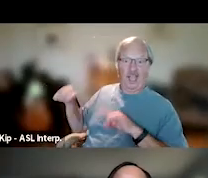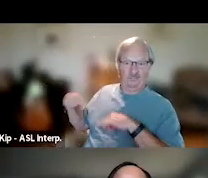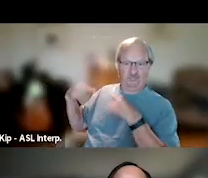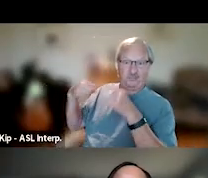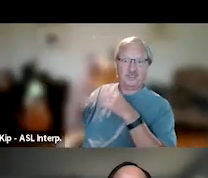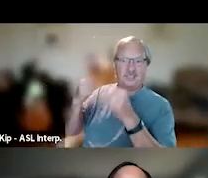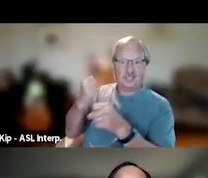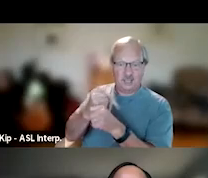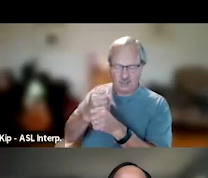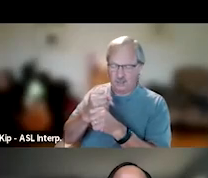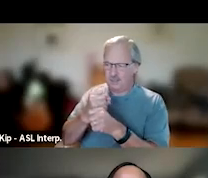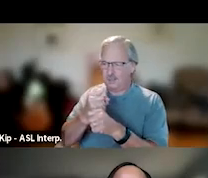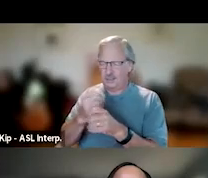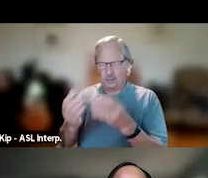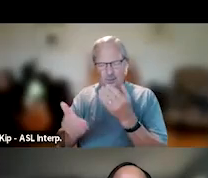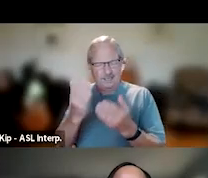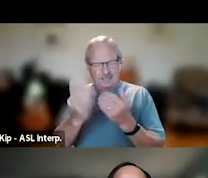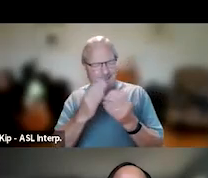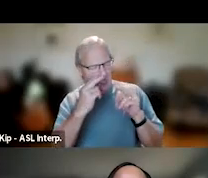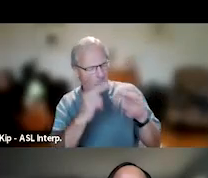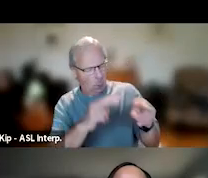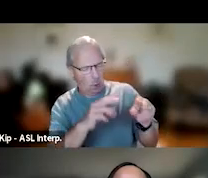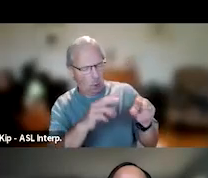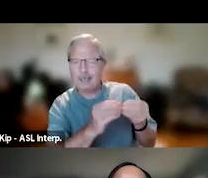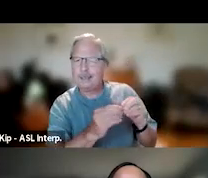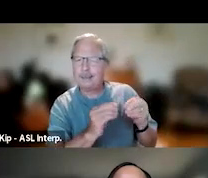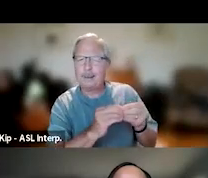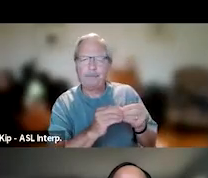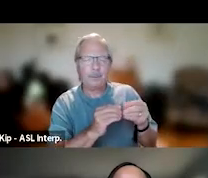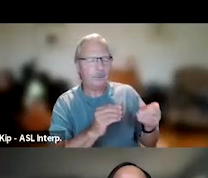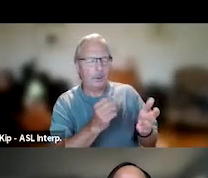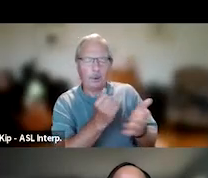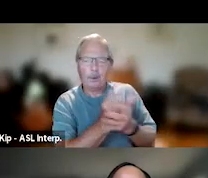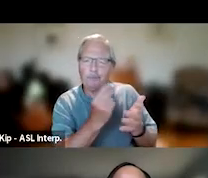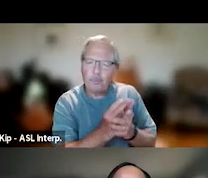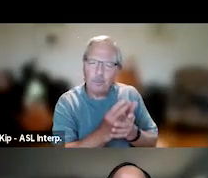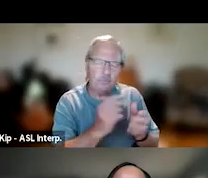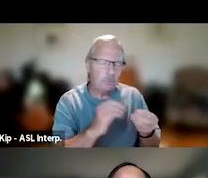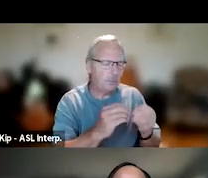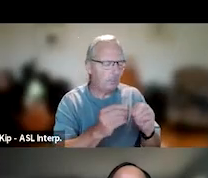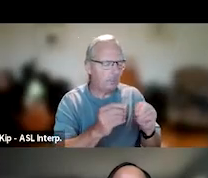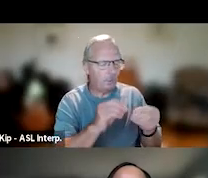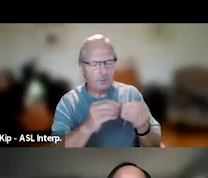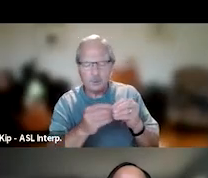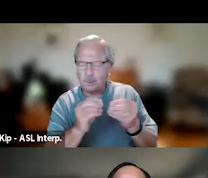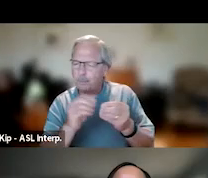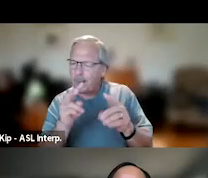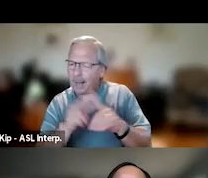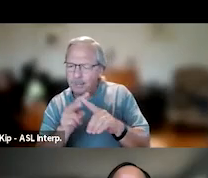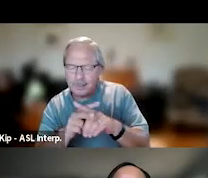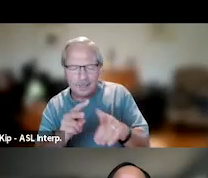it's so easy to look at numbers and be like, you know, an approval numbers and this number of applications. But behind those numbers are real people.